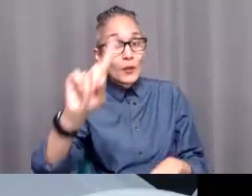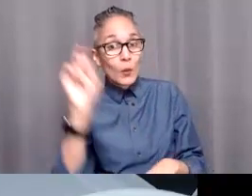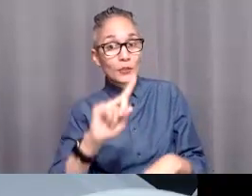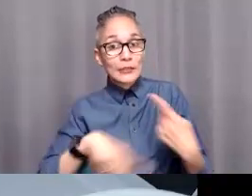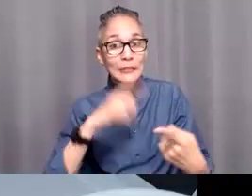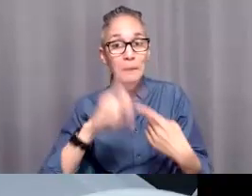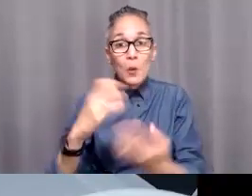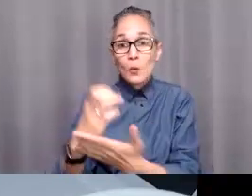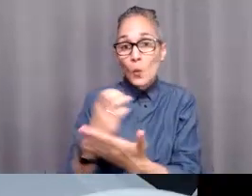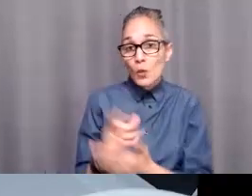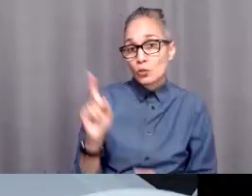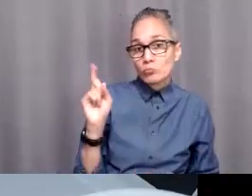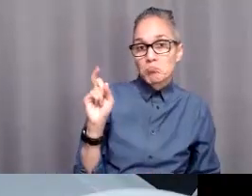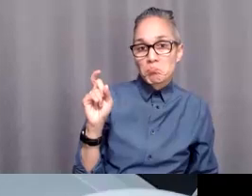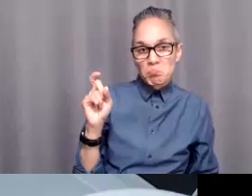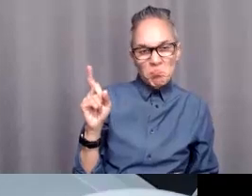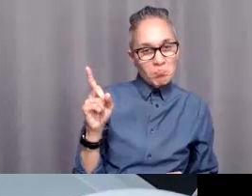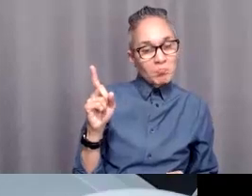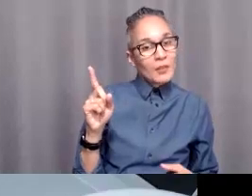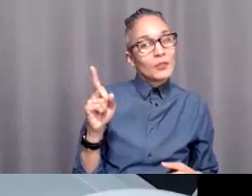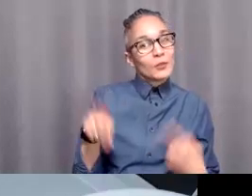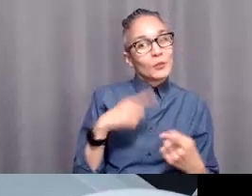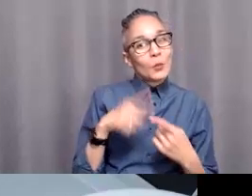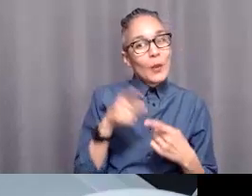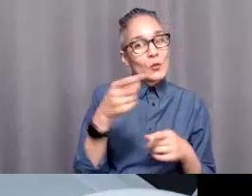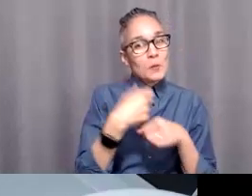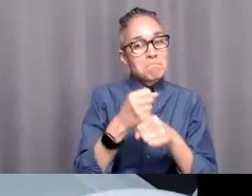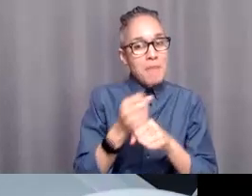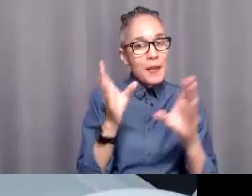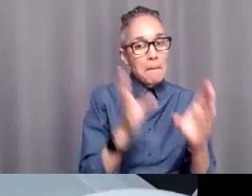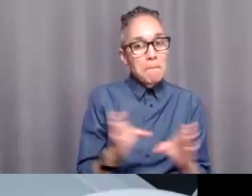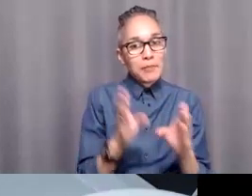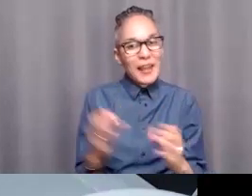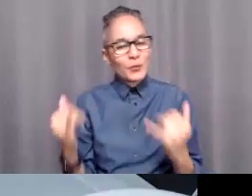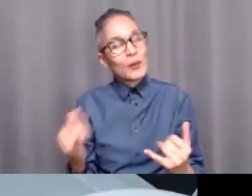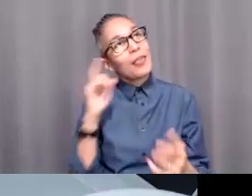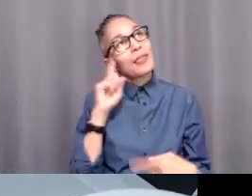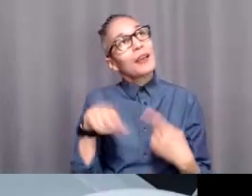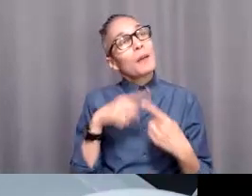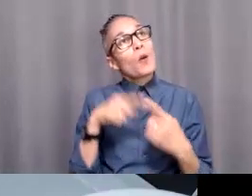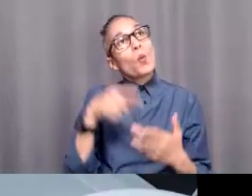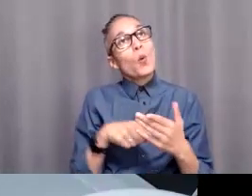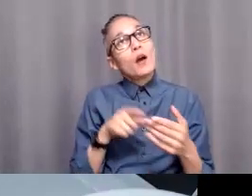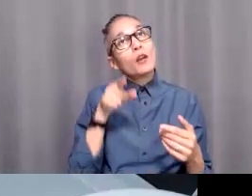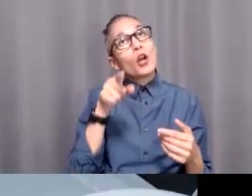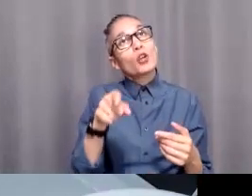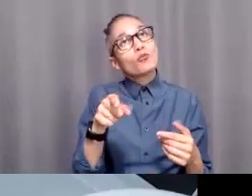So as we create this plan today, you know, I just want you to reflect on what you are already doing